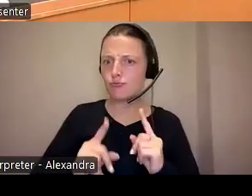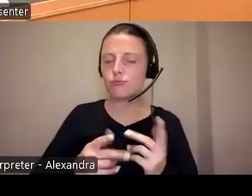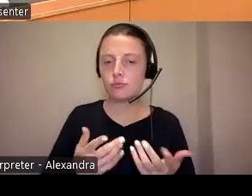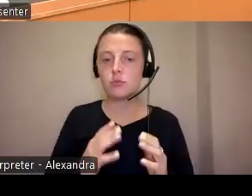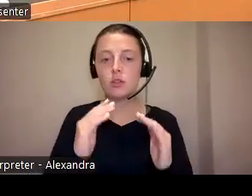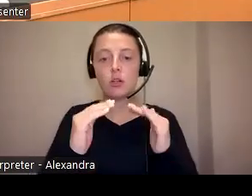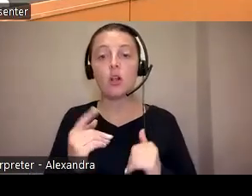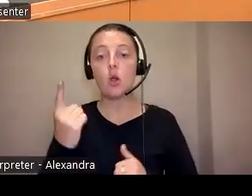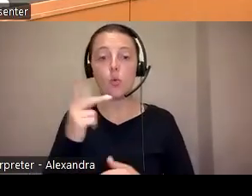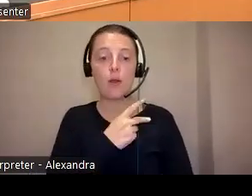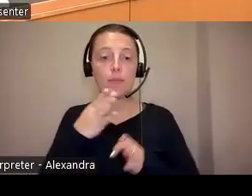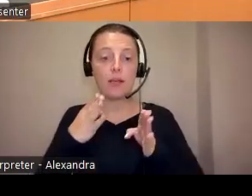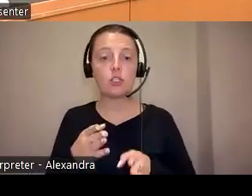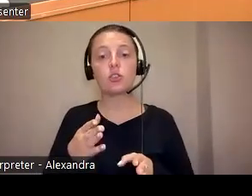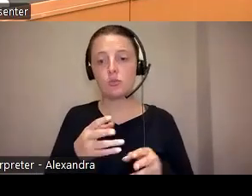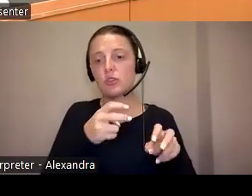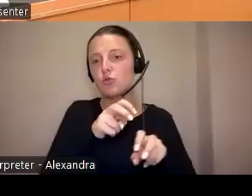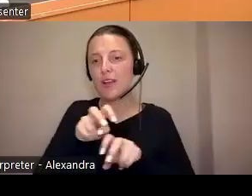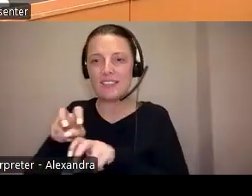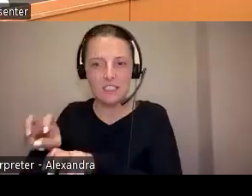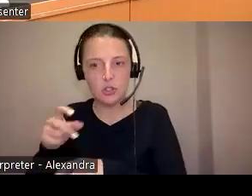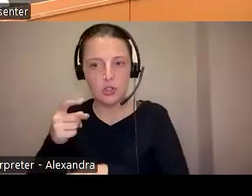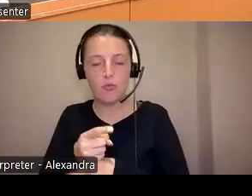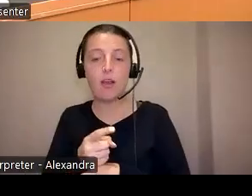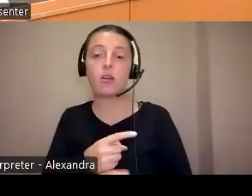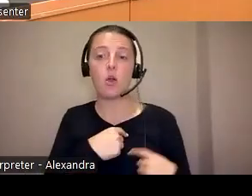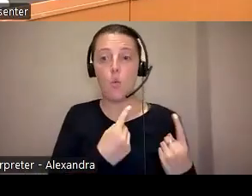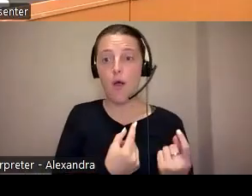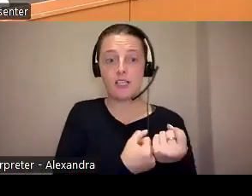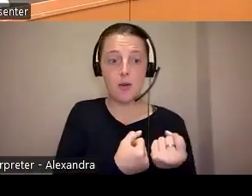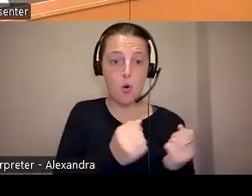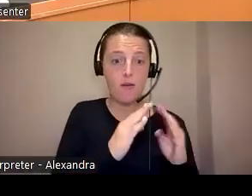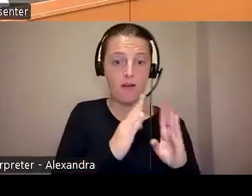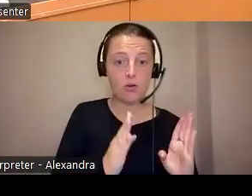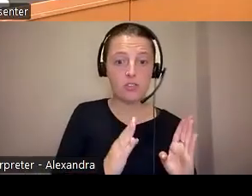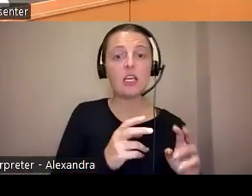supportive housing to a more independent housing. Um, had lost a lot of supports and nets. Uh,